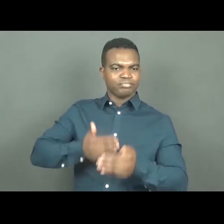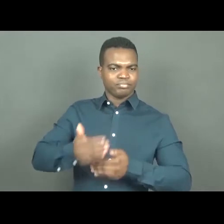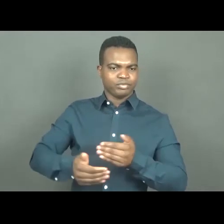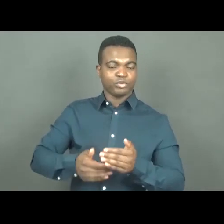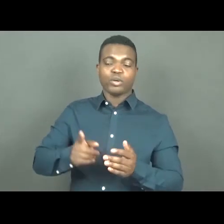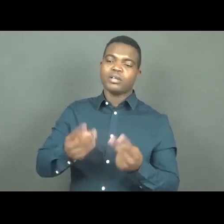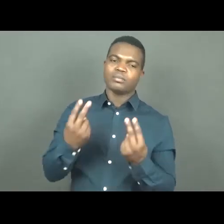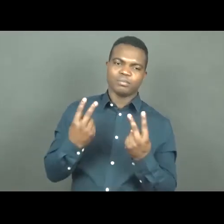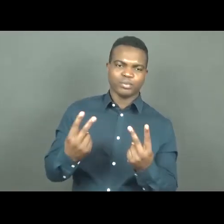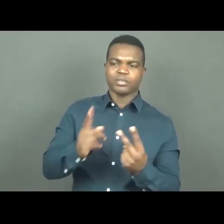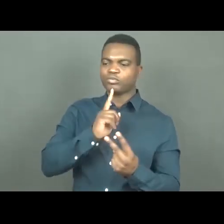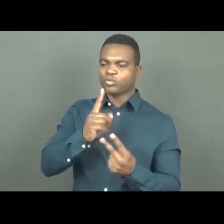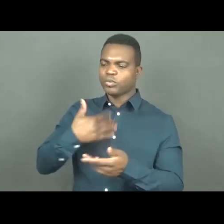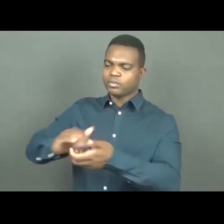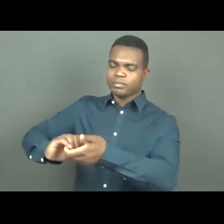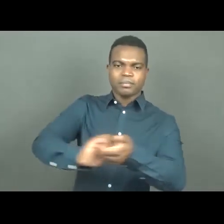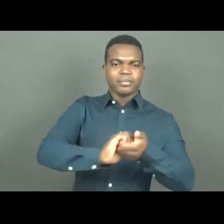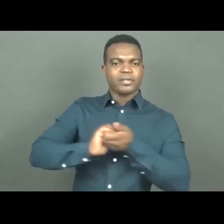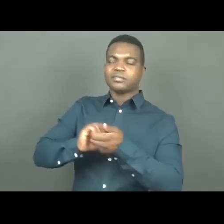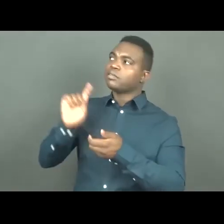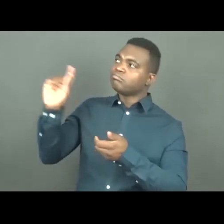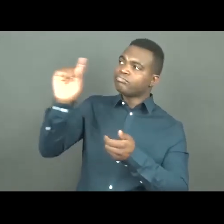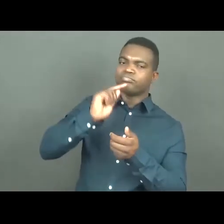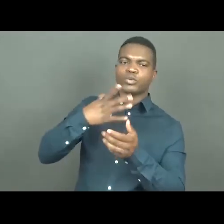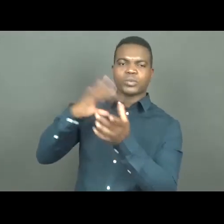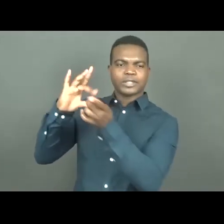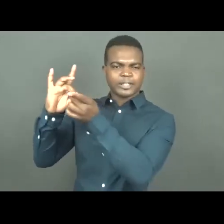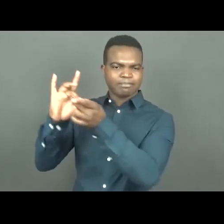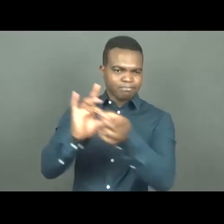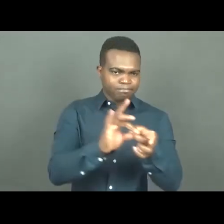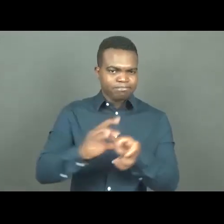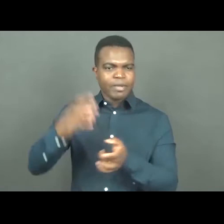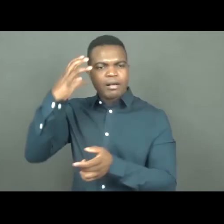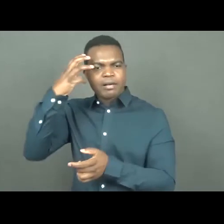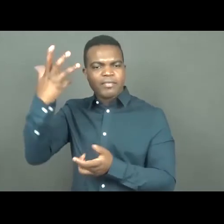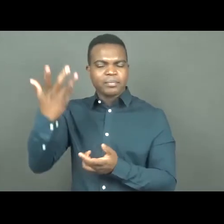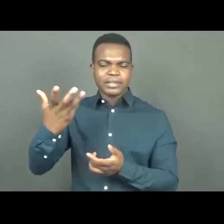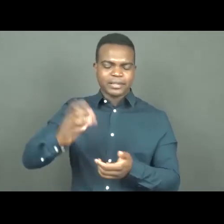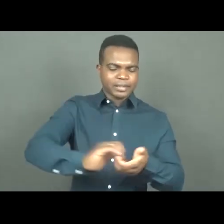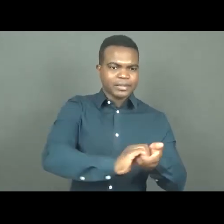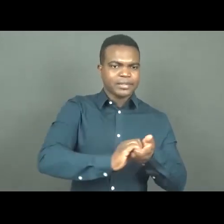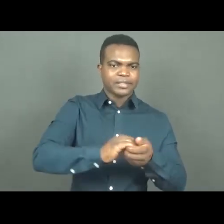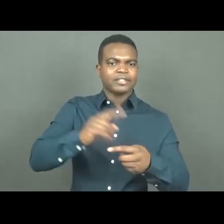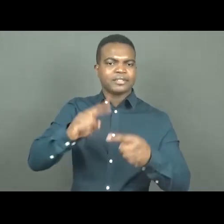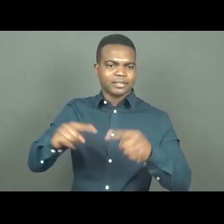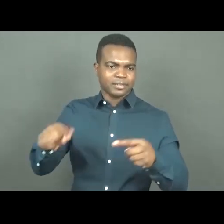work is to collect data, and that is where UNICEF and our own regional organisation responsible